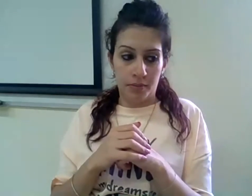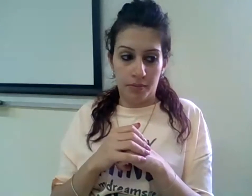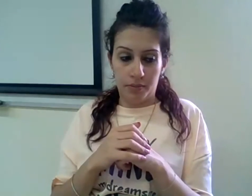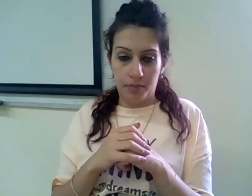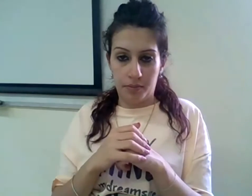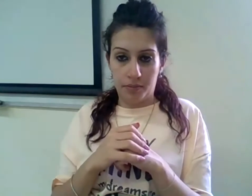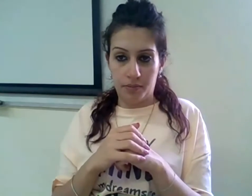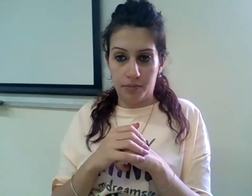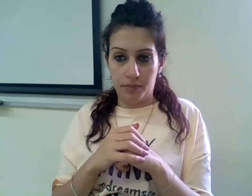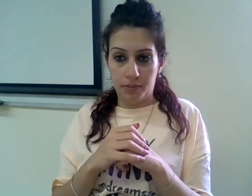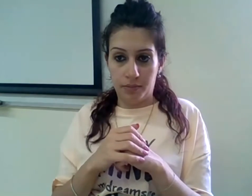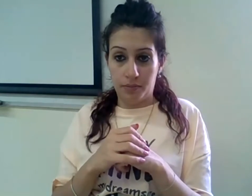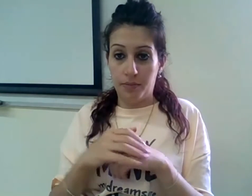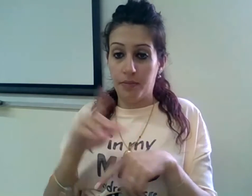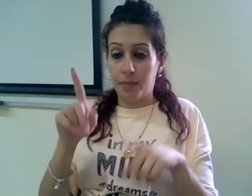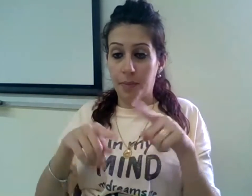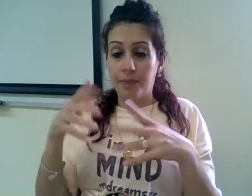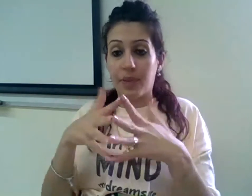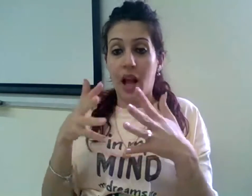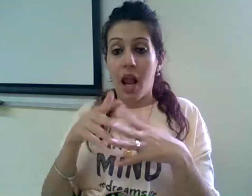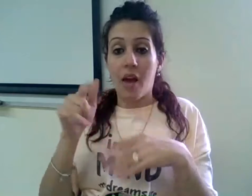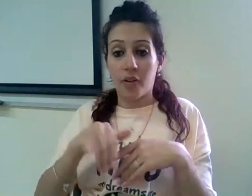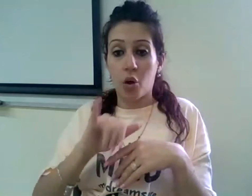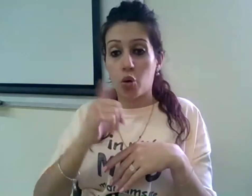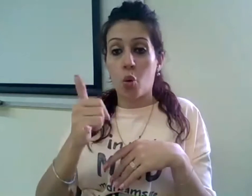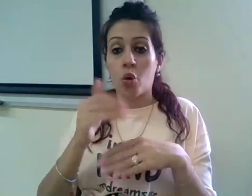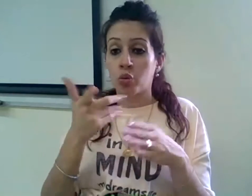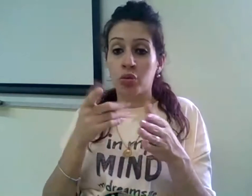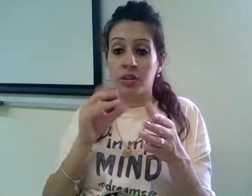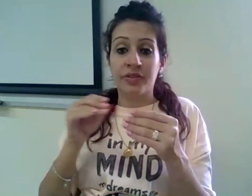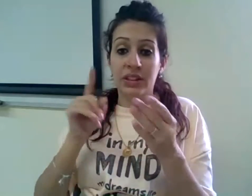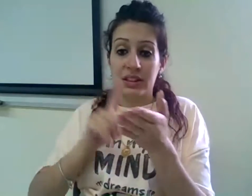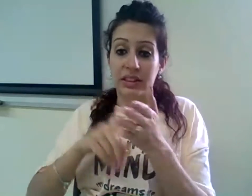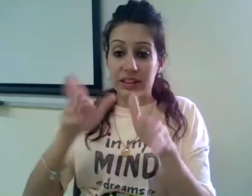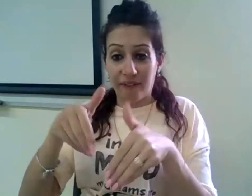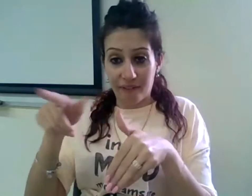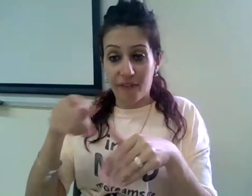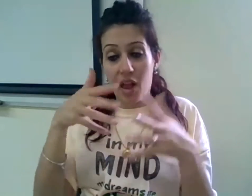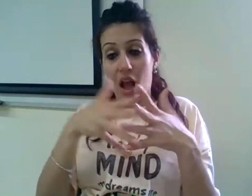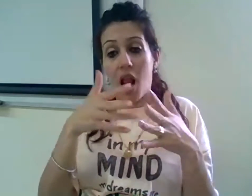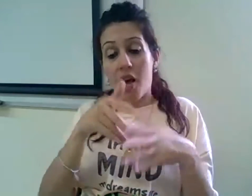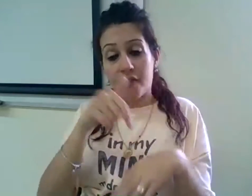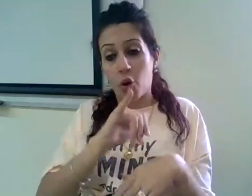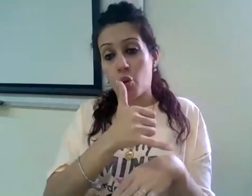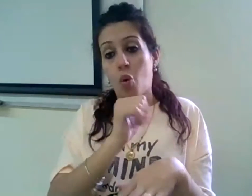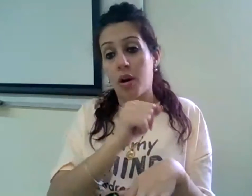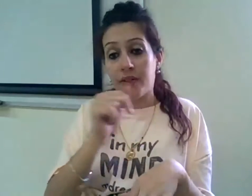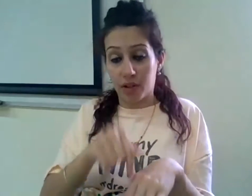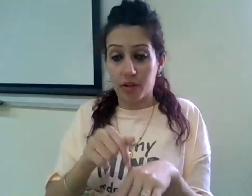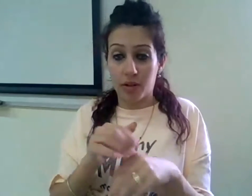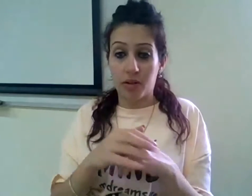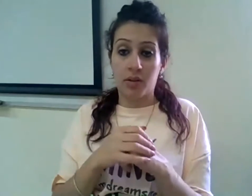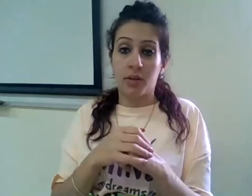So they did it with having two or three mothers in the classroom